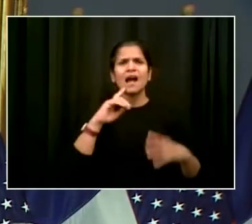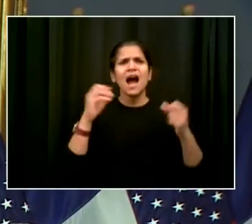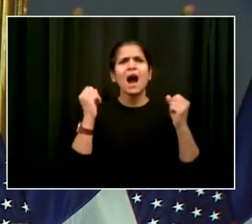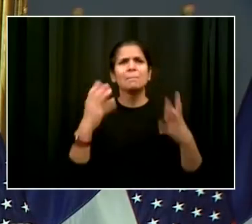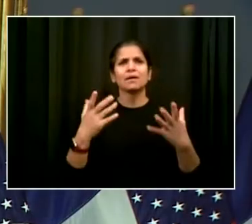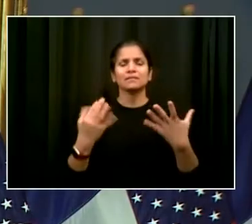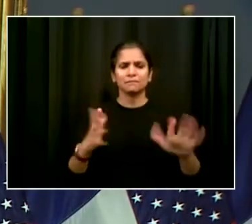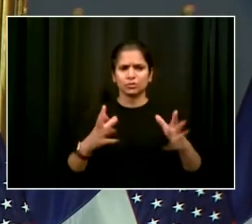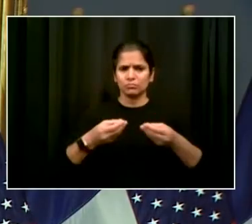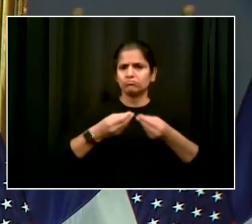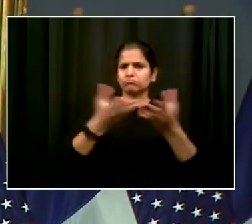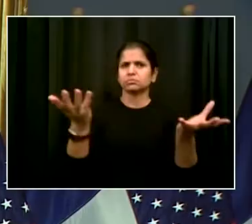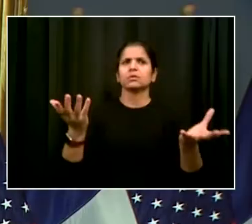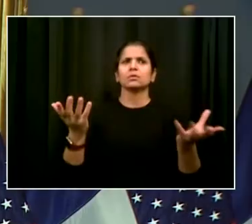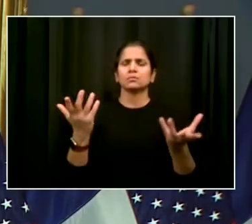ARE WE ON DEVICES AT THIS POINT?